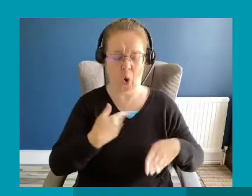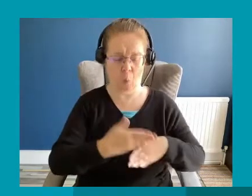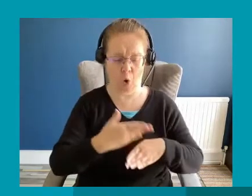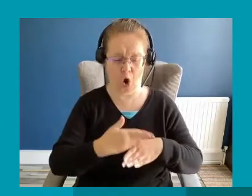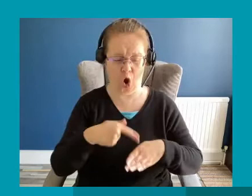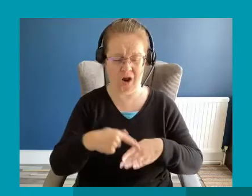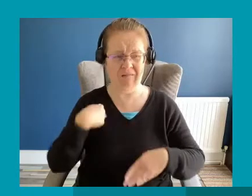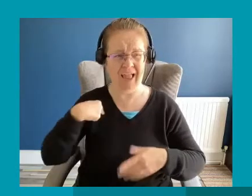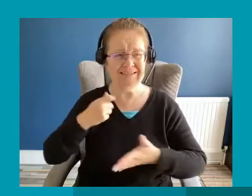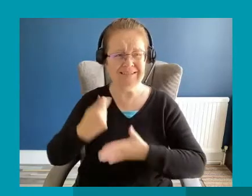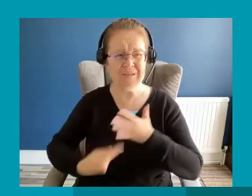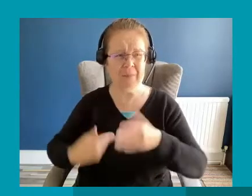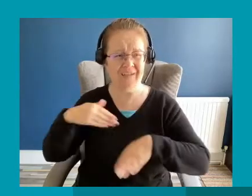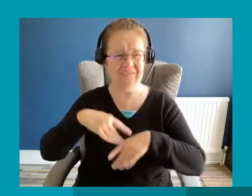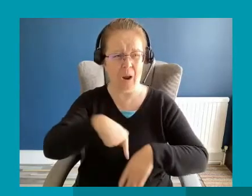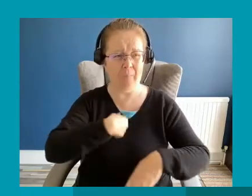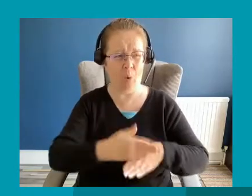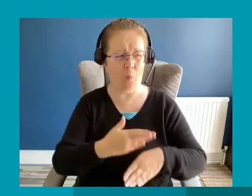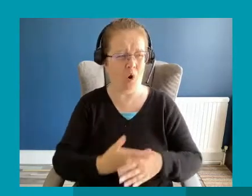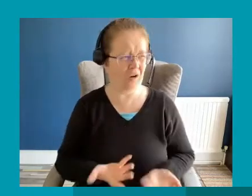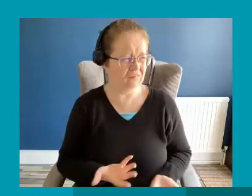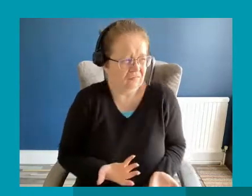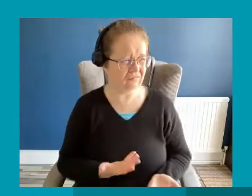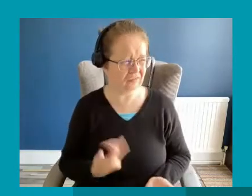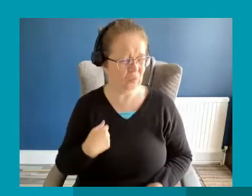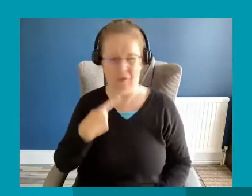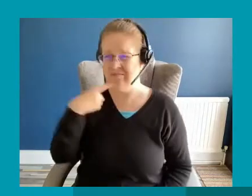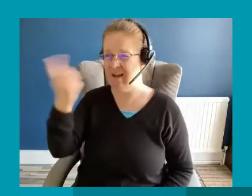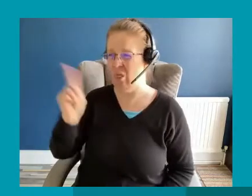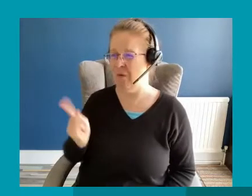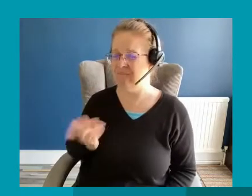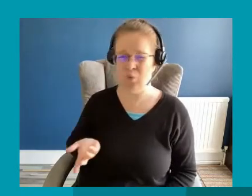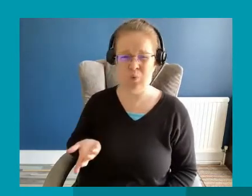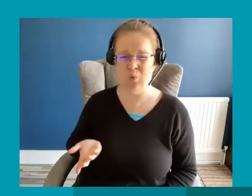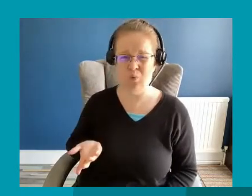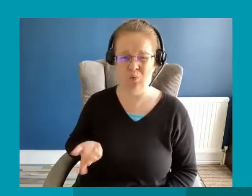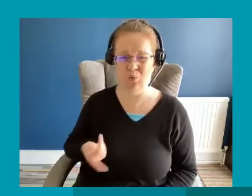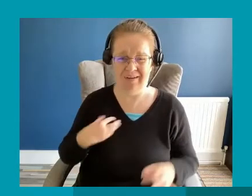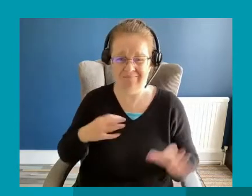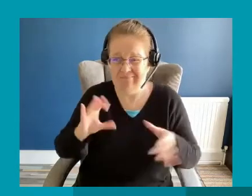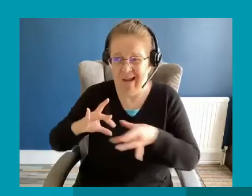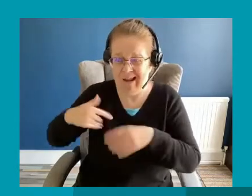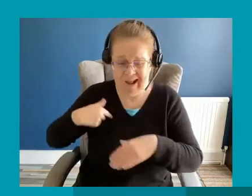so it's not doesn't even need to be on the table for a discussion. That's absolutely fine.